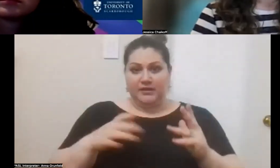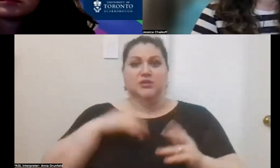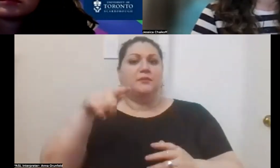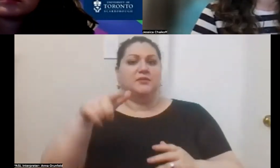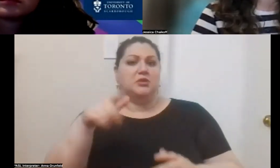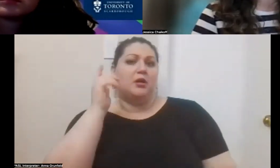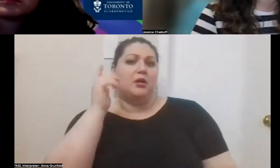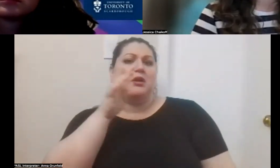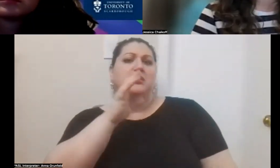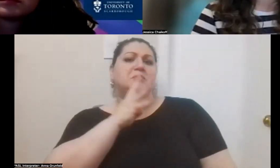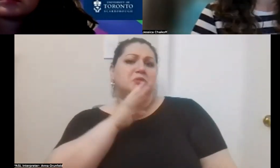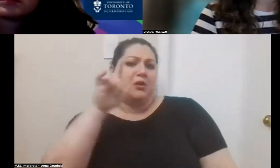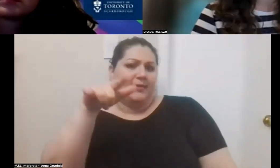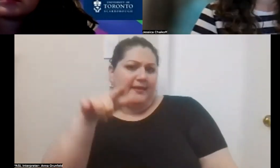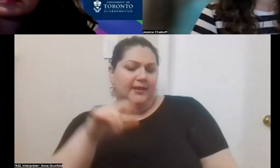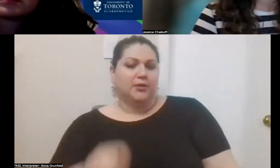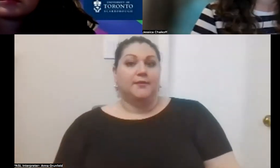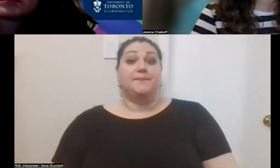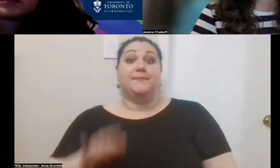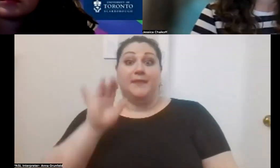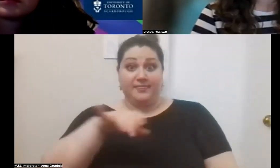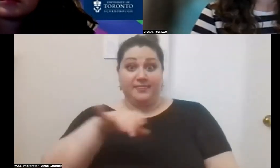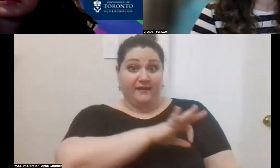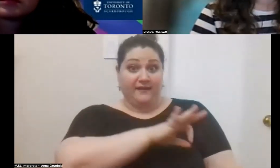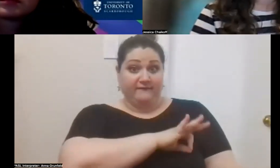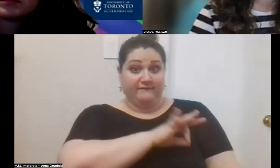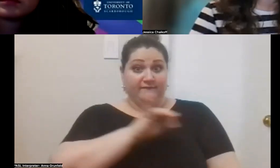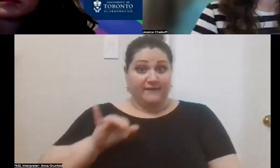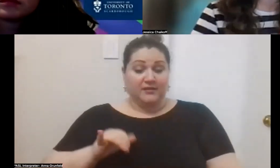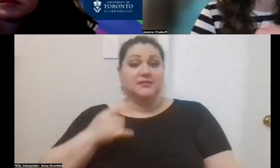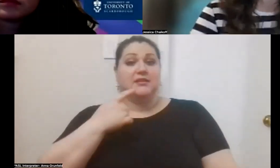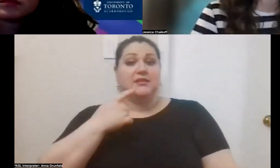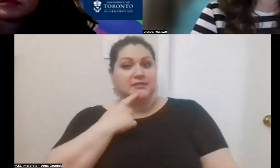And that faculty member ended up becoming one of my mentors,